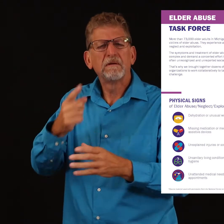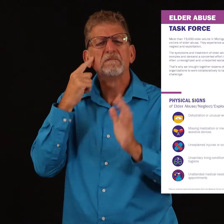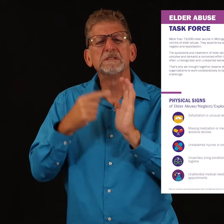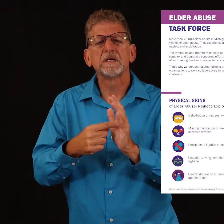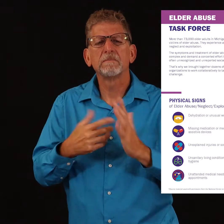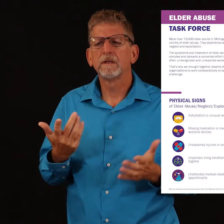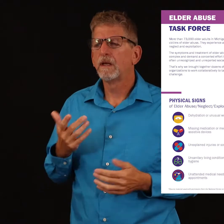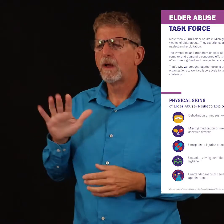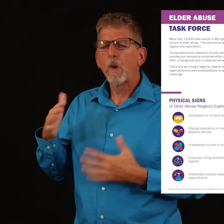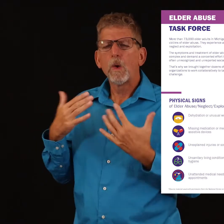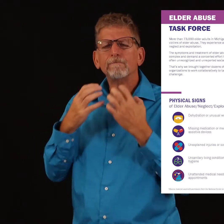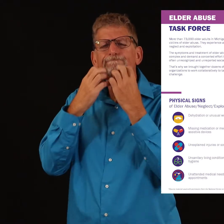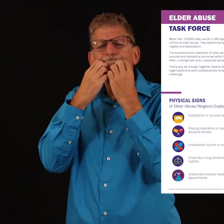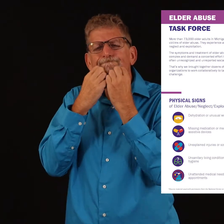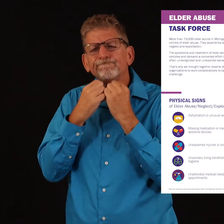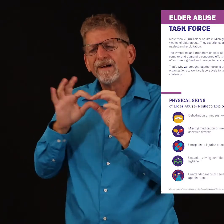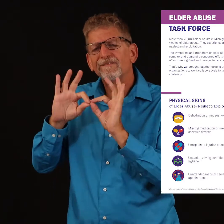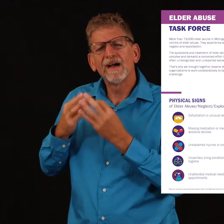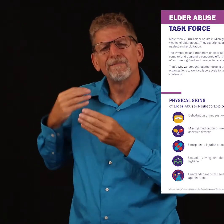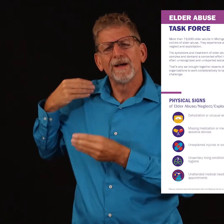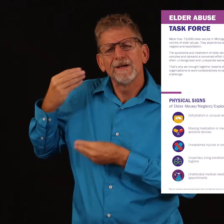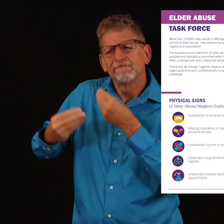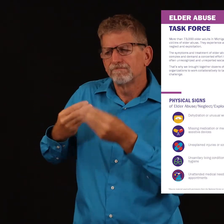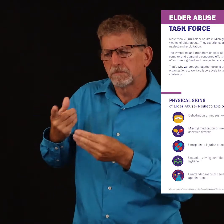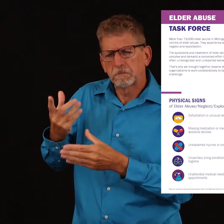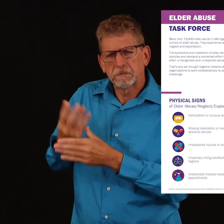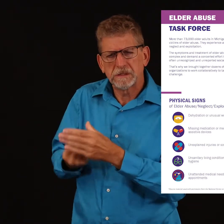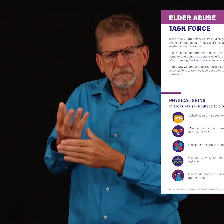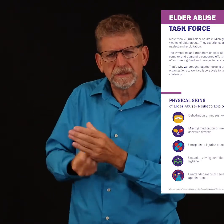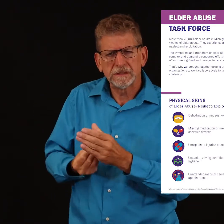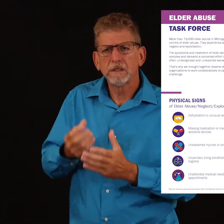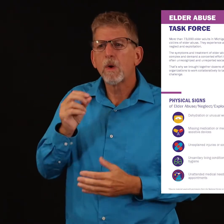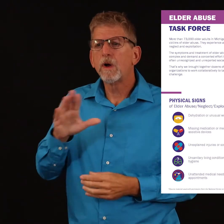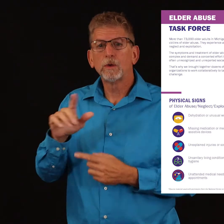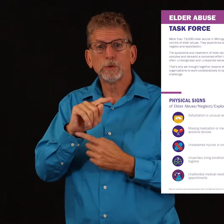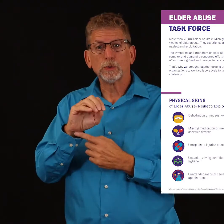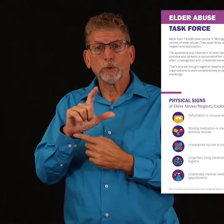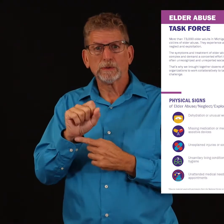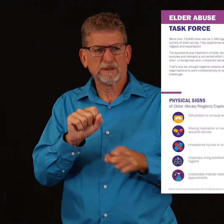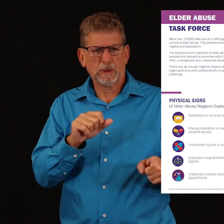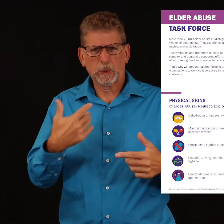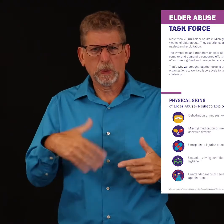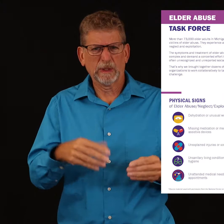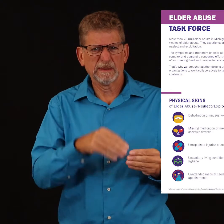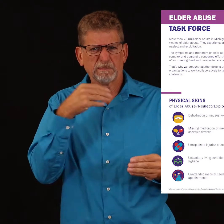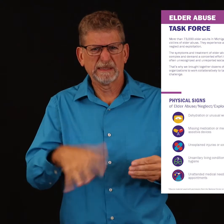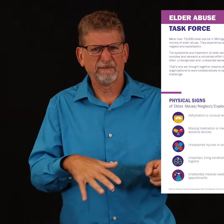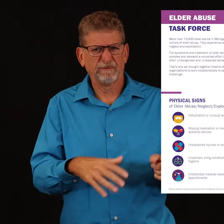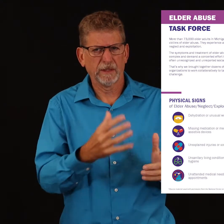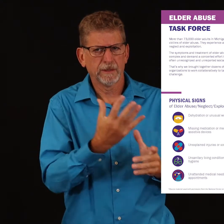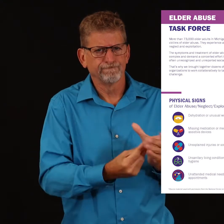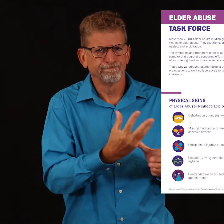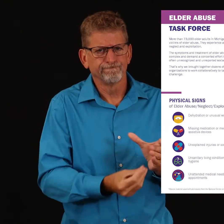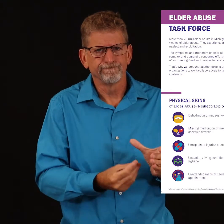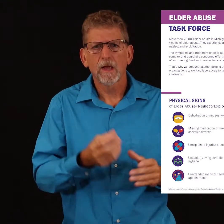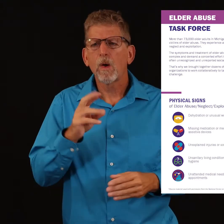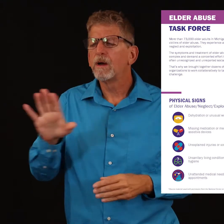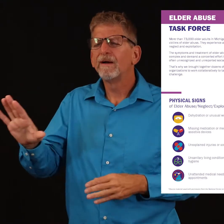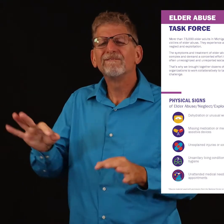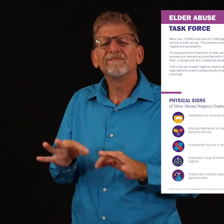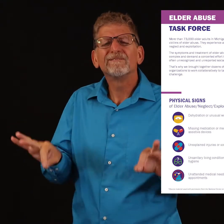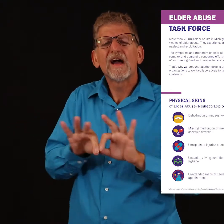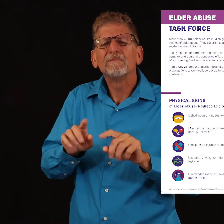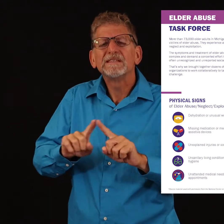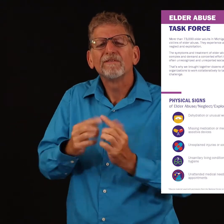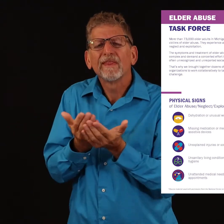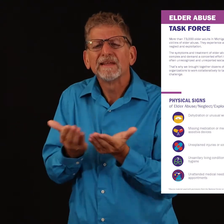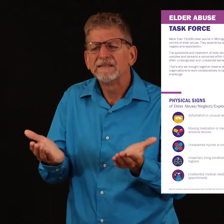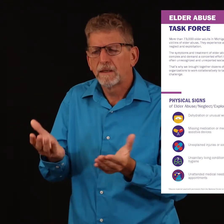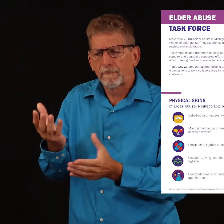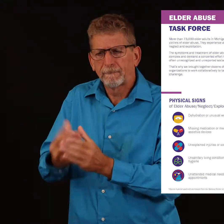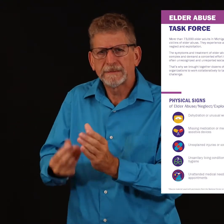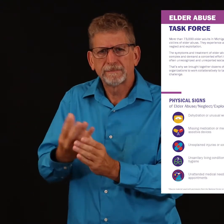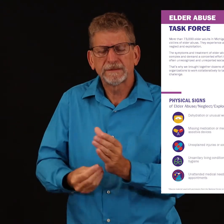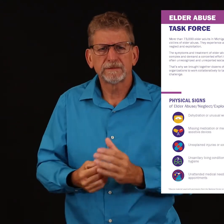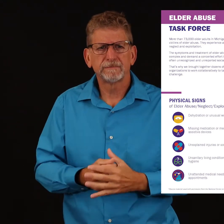for example cherished heirlooms, expensive tools, or other valuable items